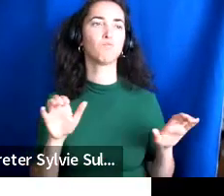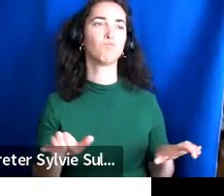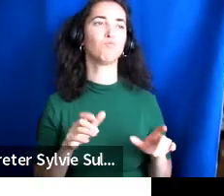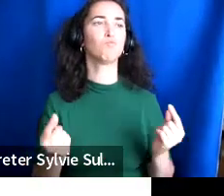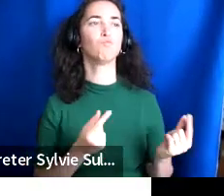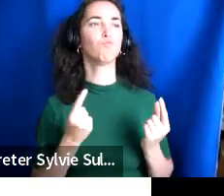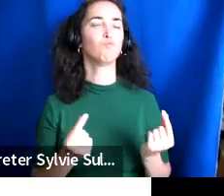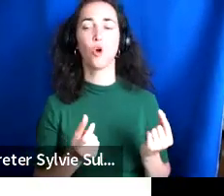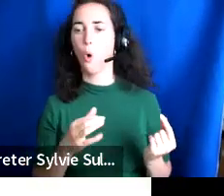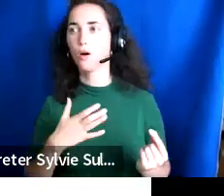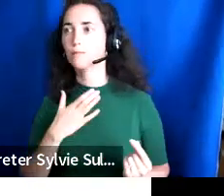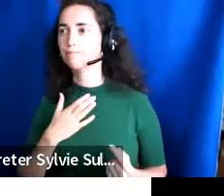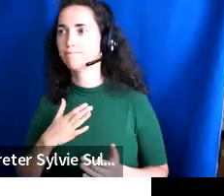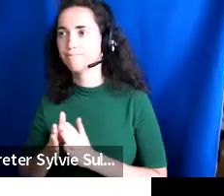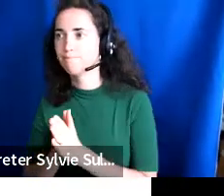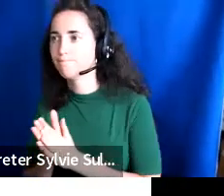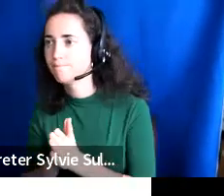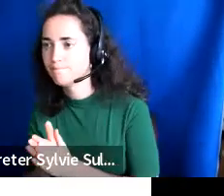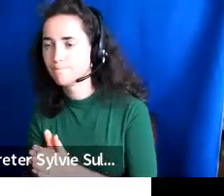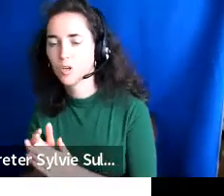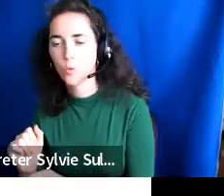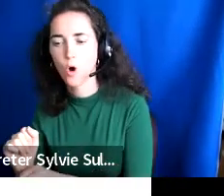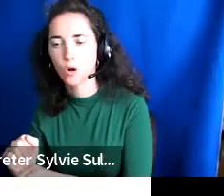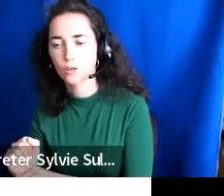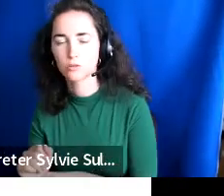I mean Alice, as we employed in our workplaces.